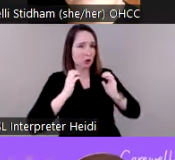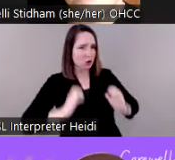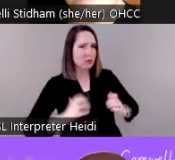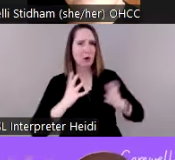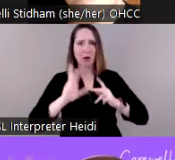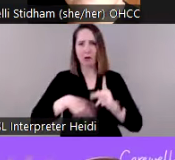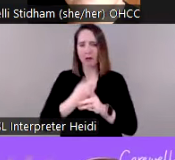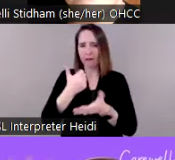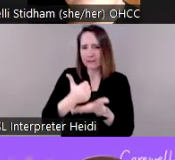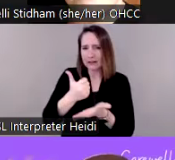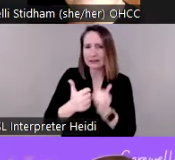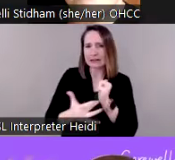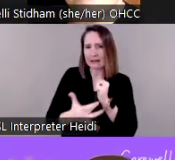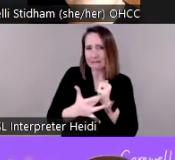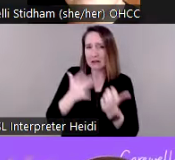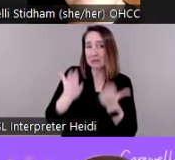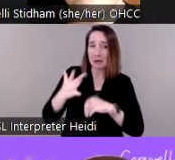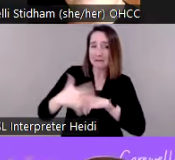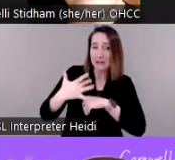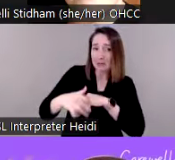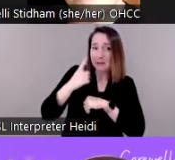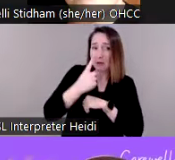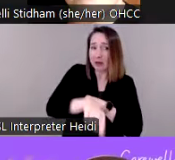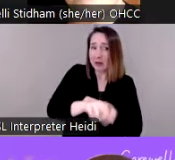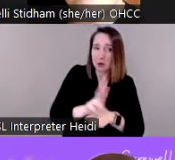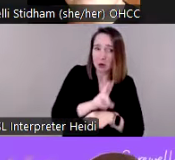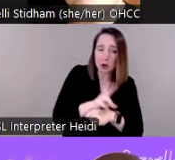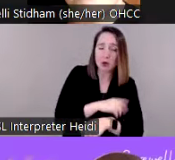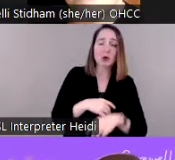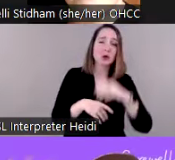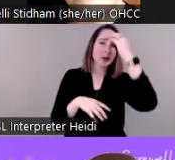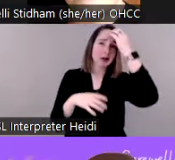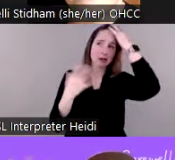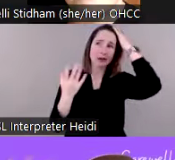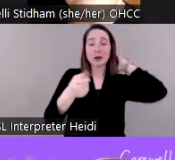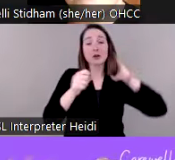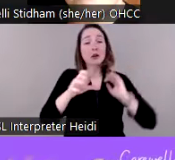assisted devices may be available for